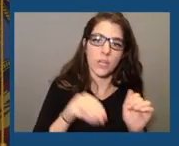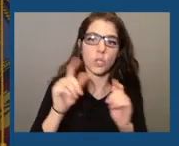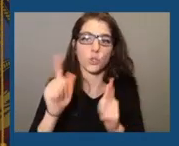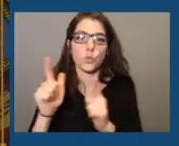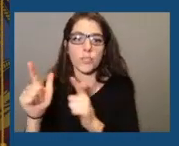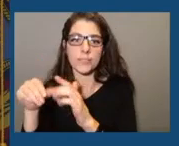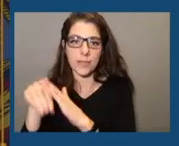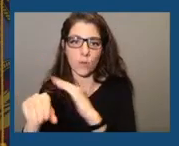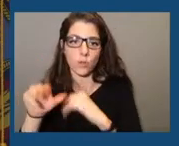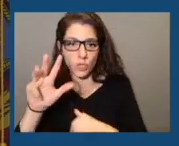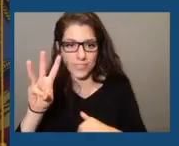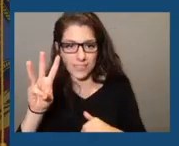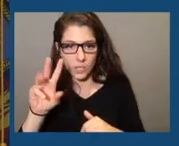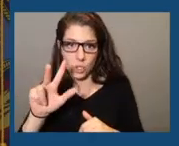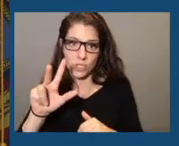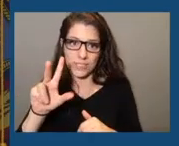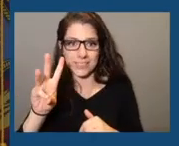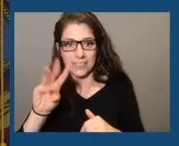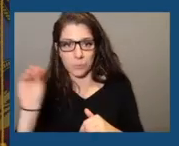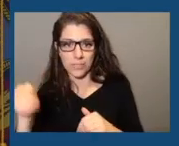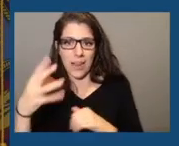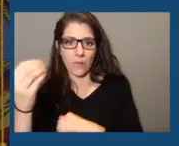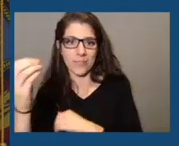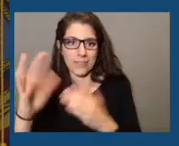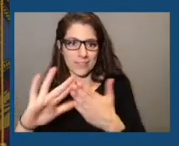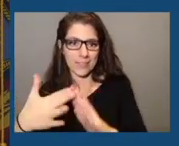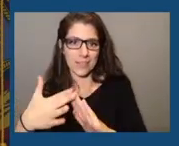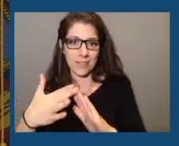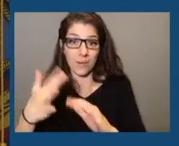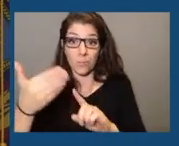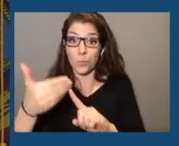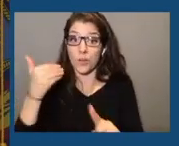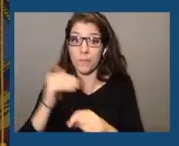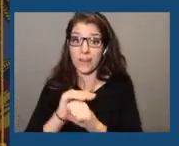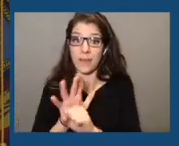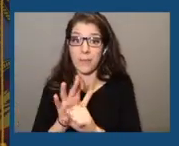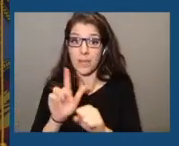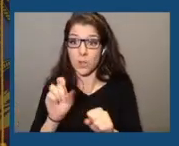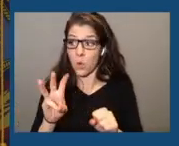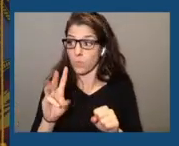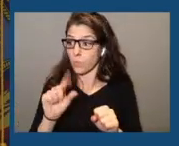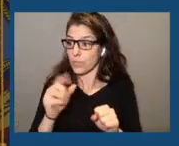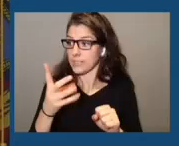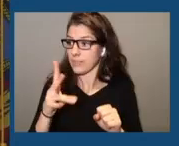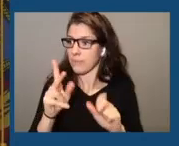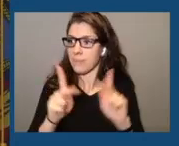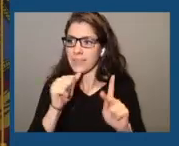We're back to the pre panem lows of 2017 when no one even talked about there being a crime problem. If you asked people, there's